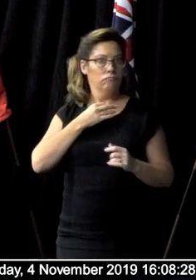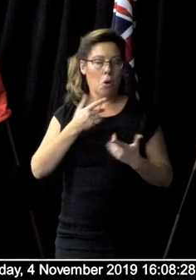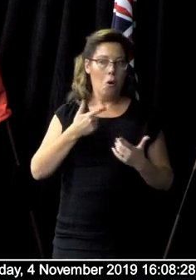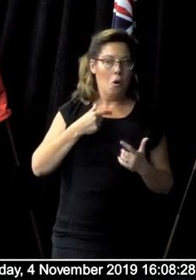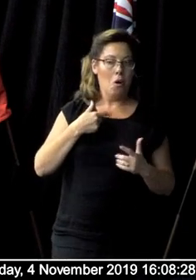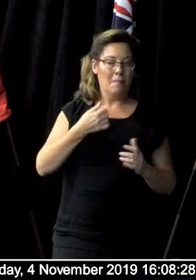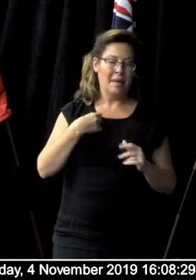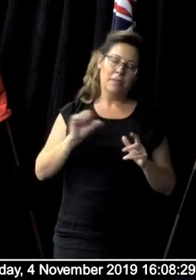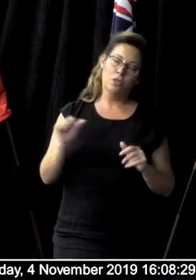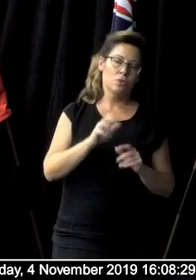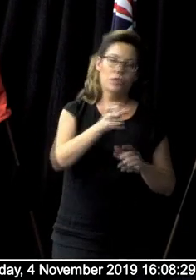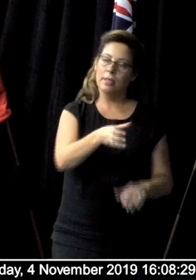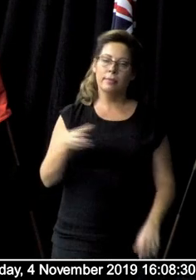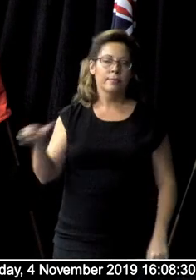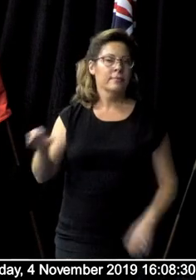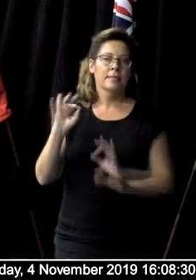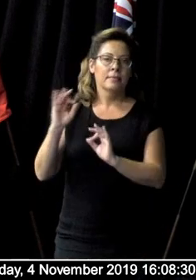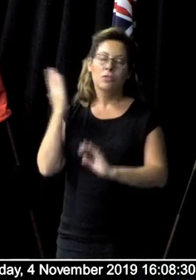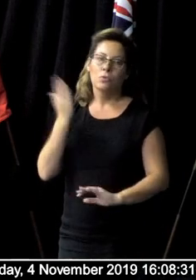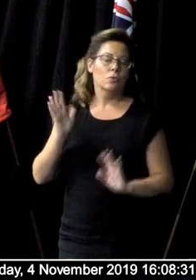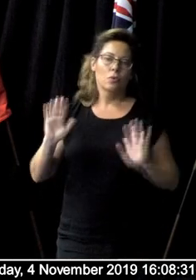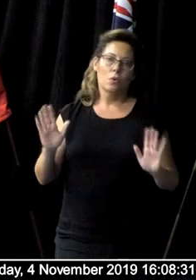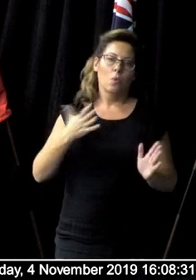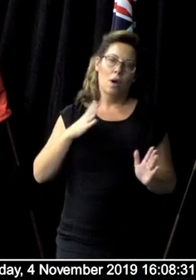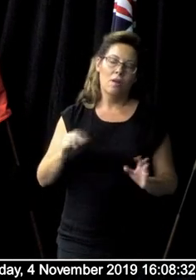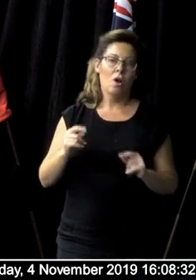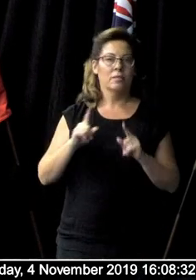This is just a question I have that Commissioner Galbally